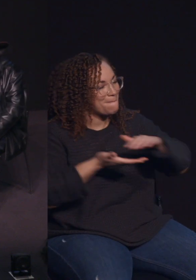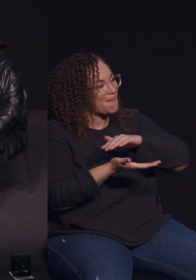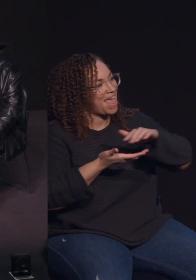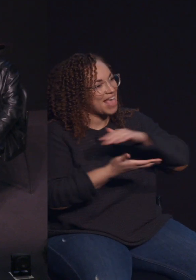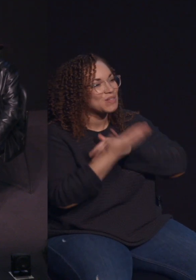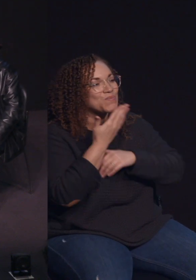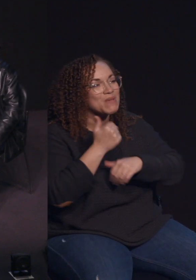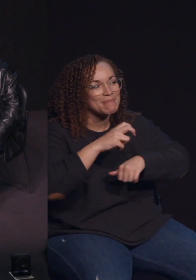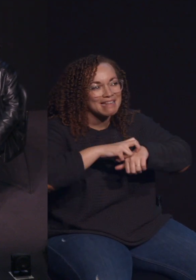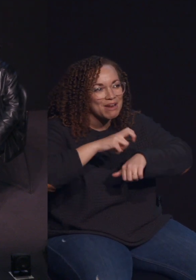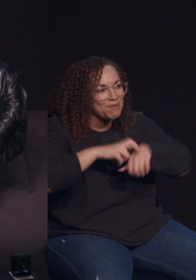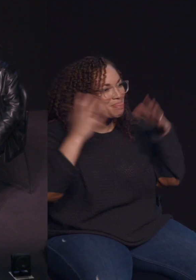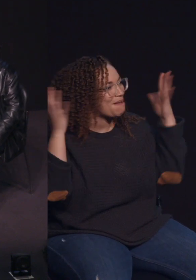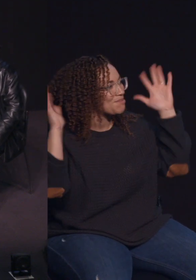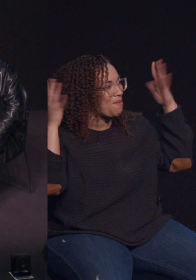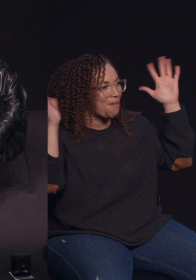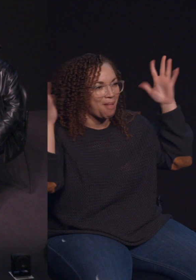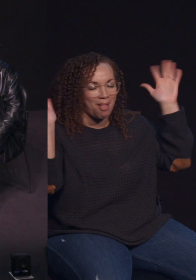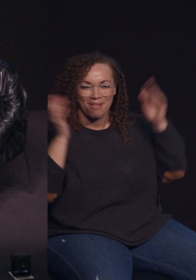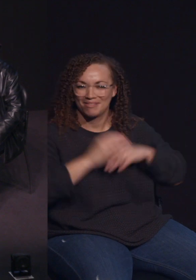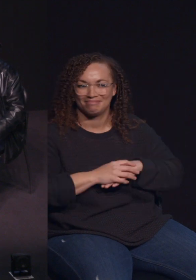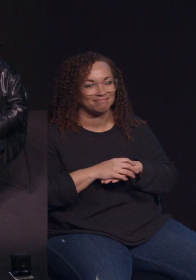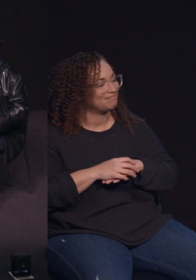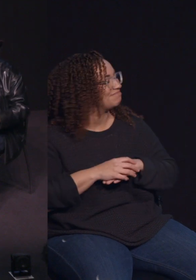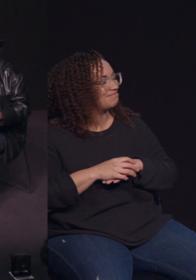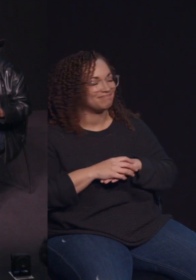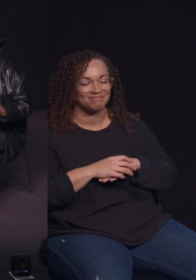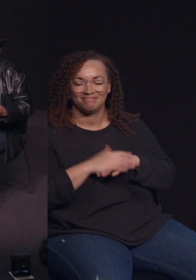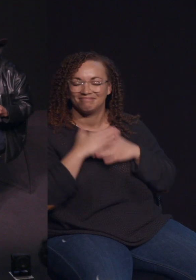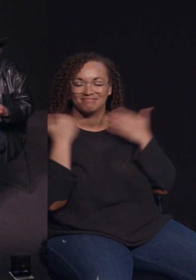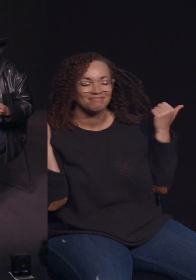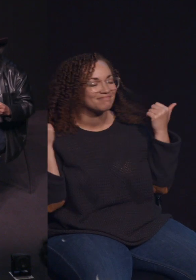But anyway, getting back to how we're getting into farming,